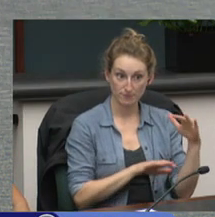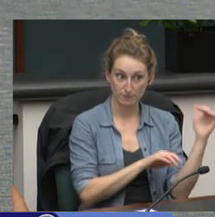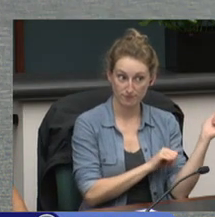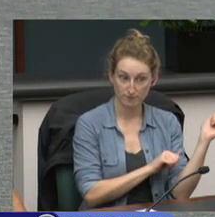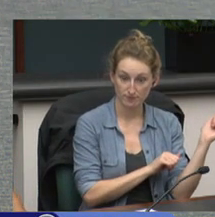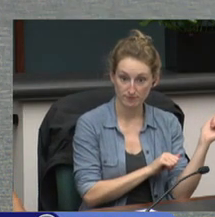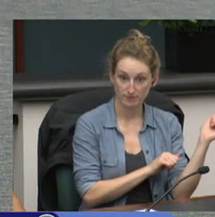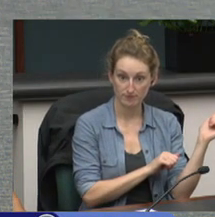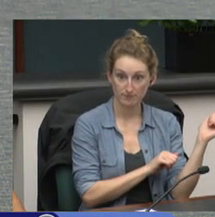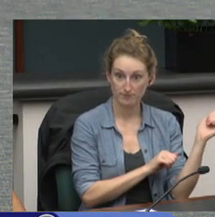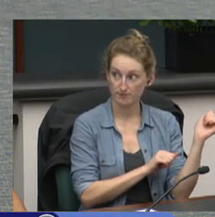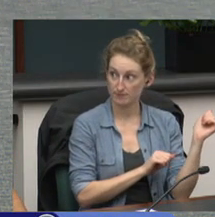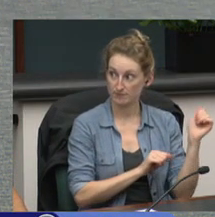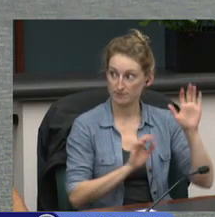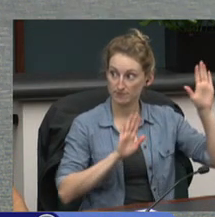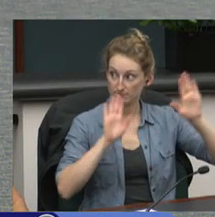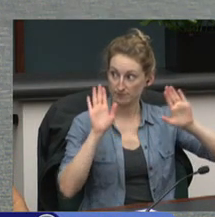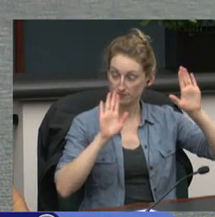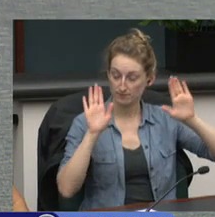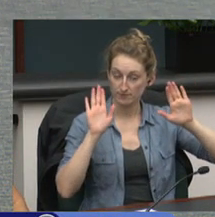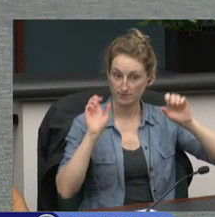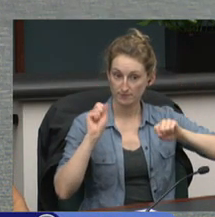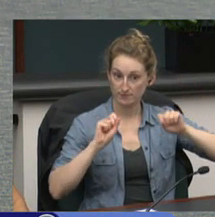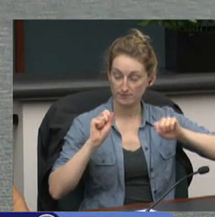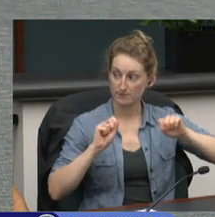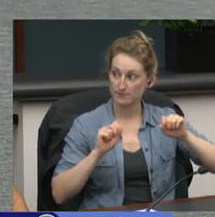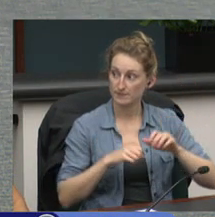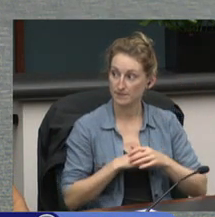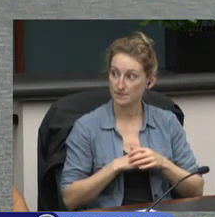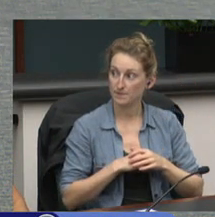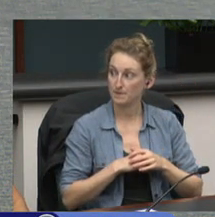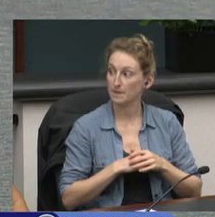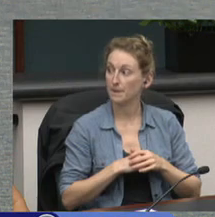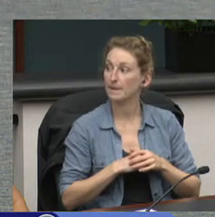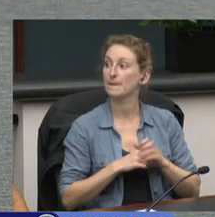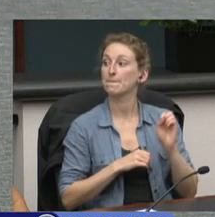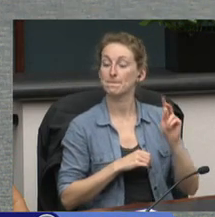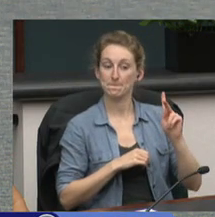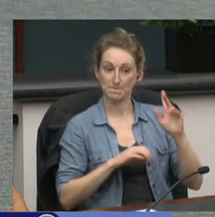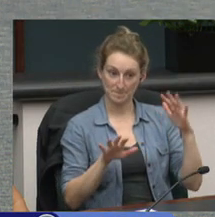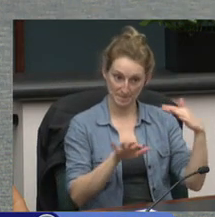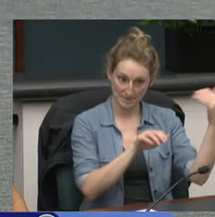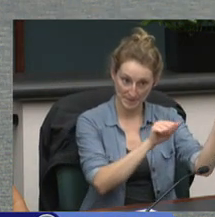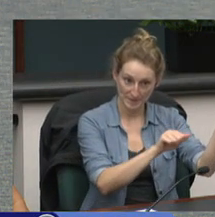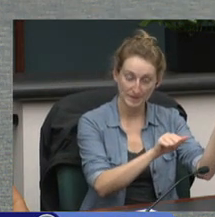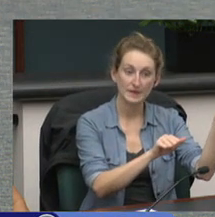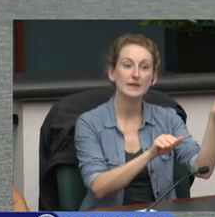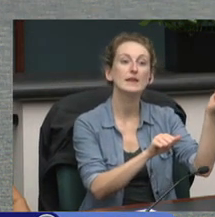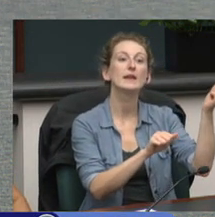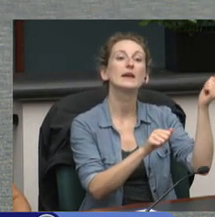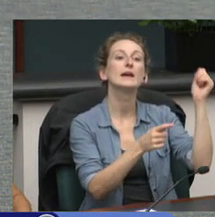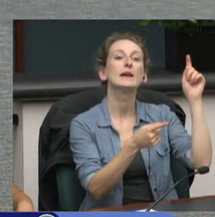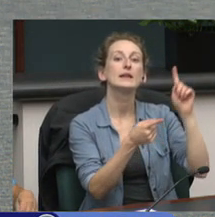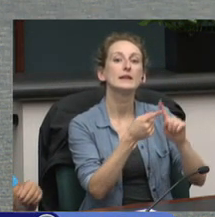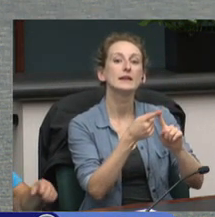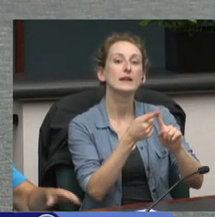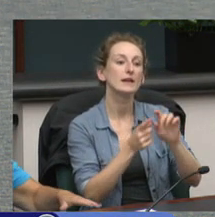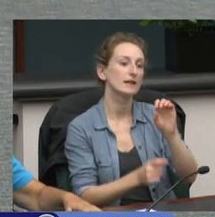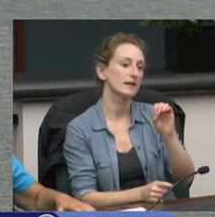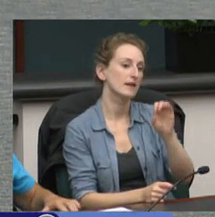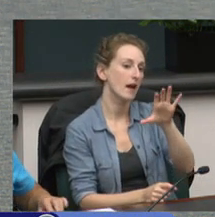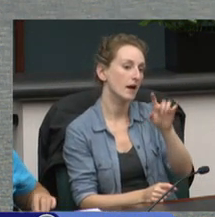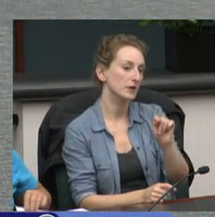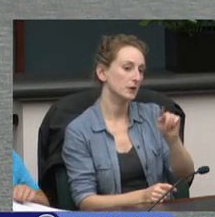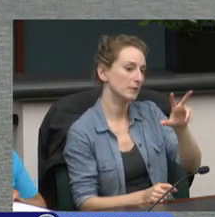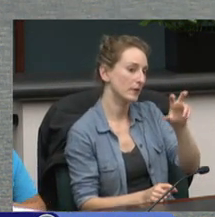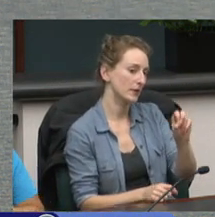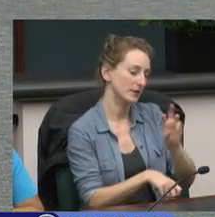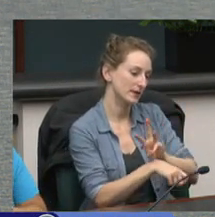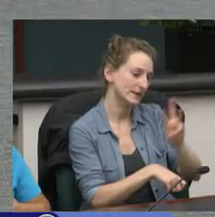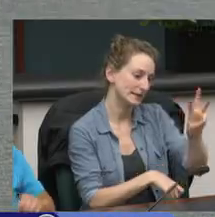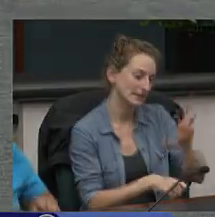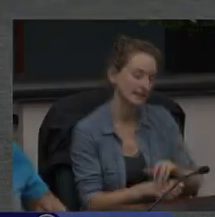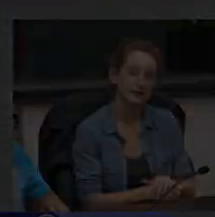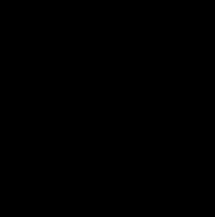any opposed research we recessed until October 30th at 6 p.m.